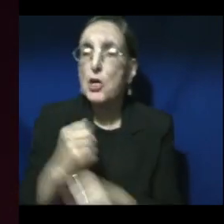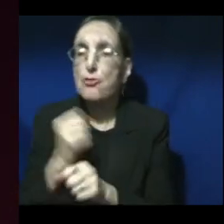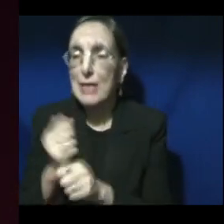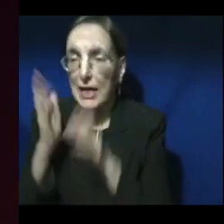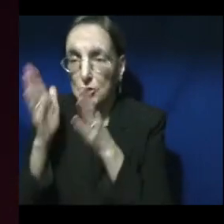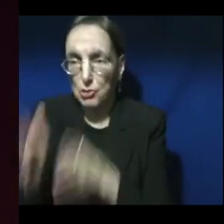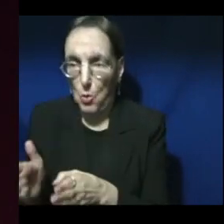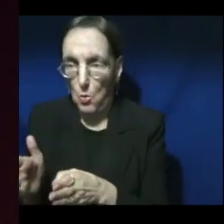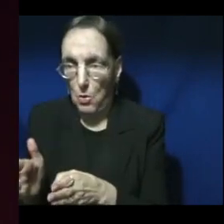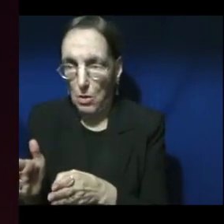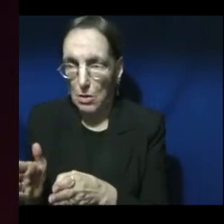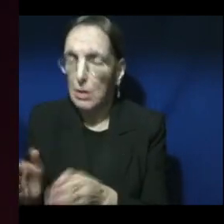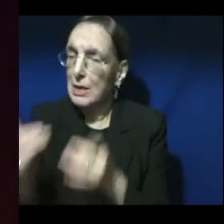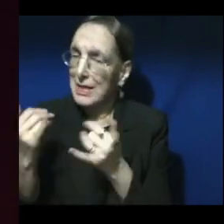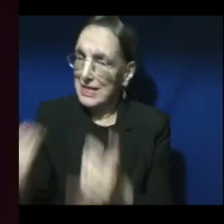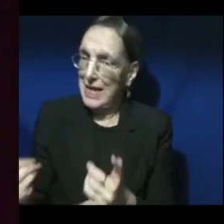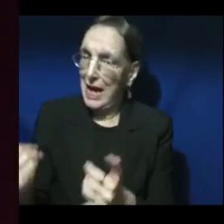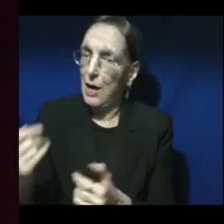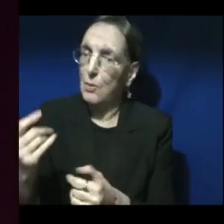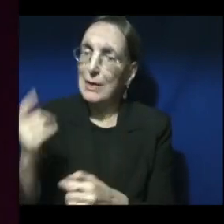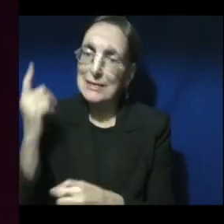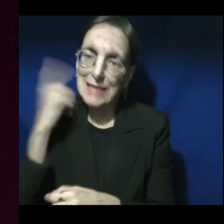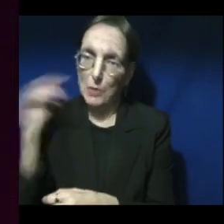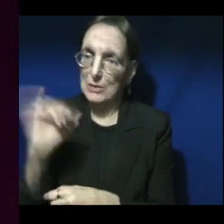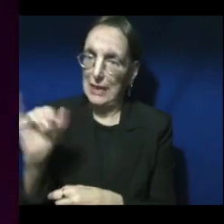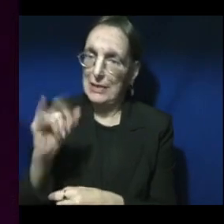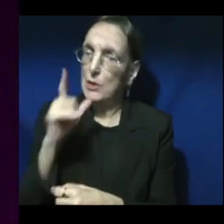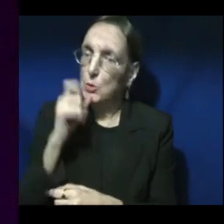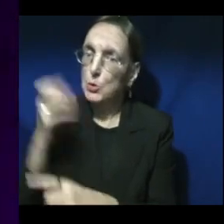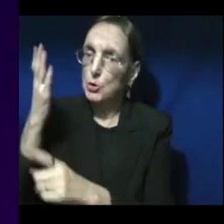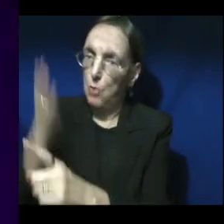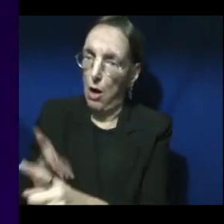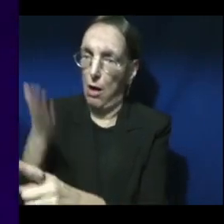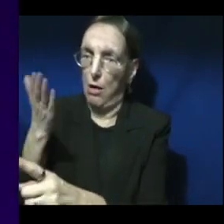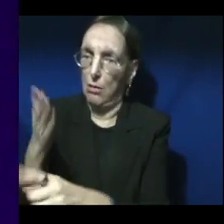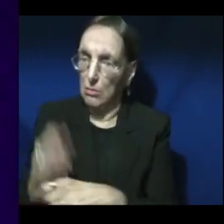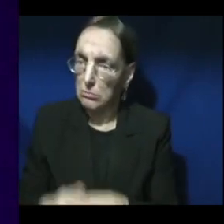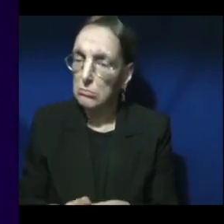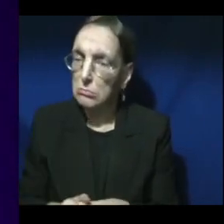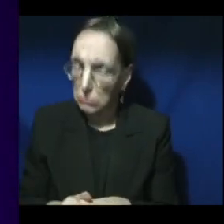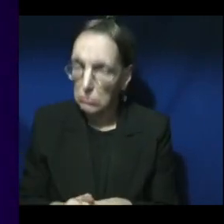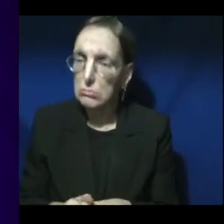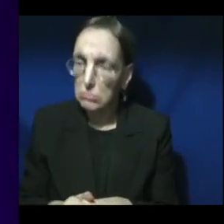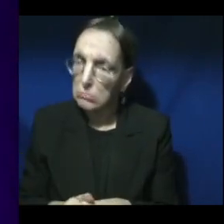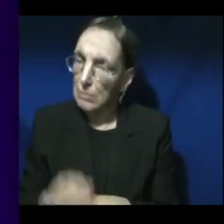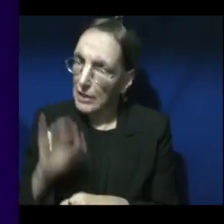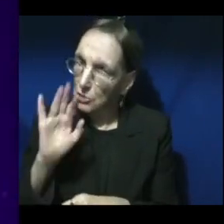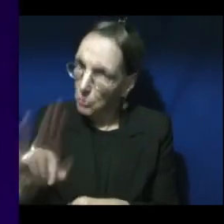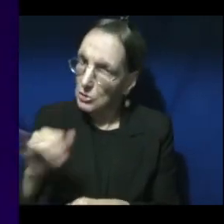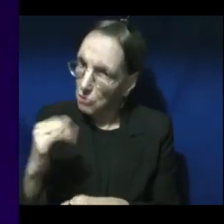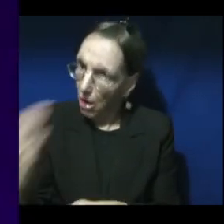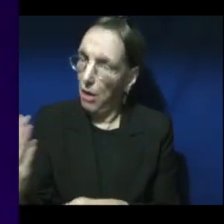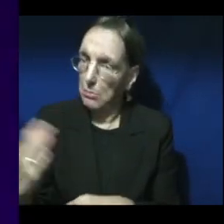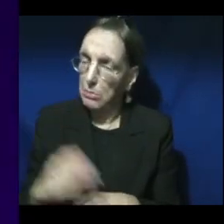of who we are, even for motivating ourself. We describe ourselves as a runner. Well, now we feel like we gotta go out and run once in a while. And so by turning those actions